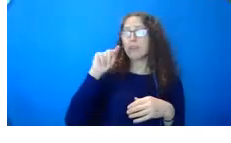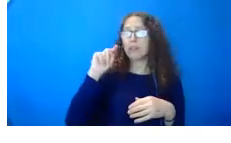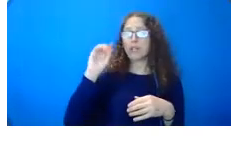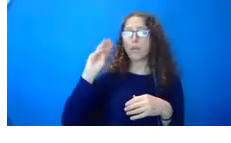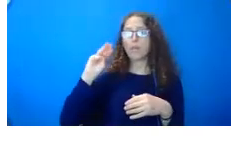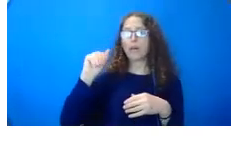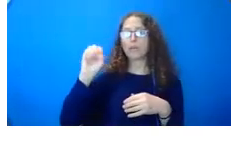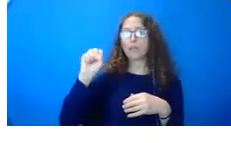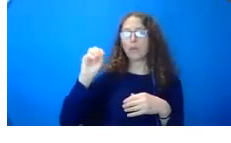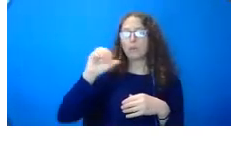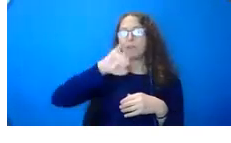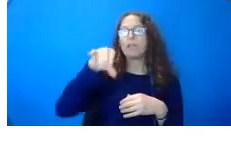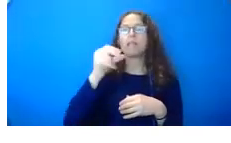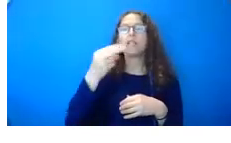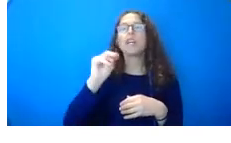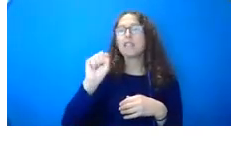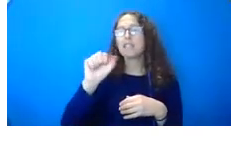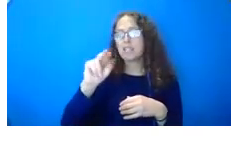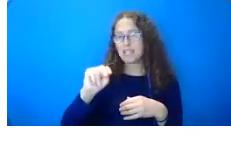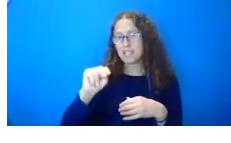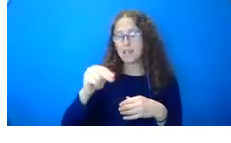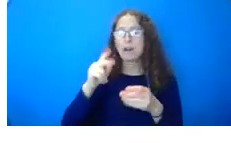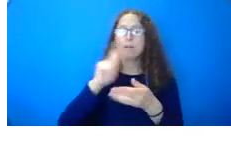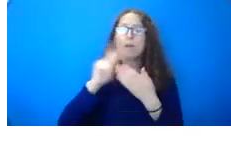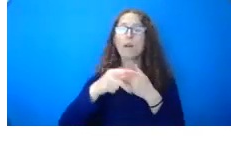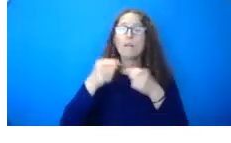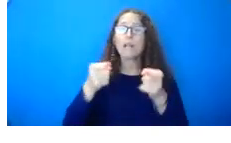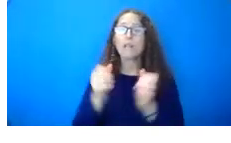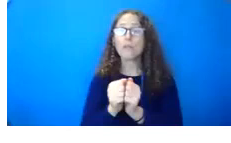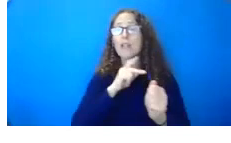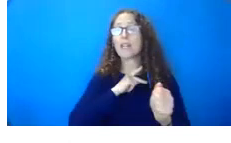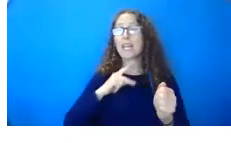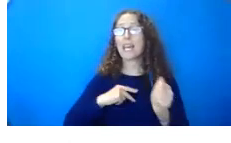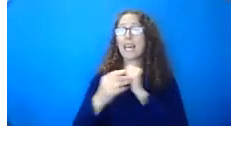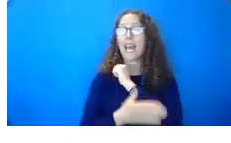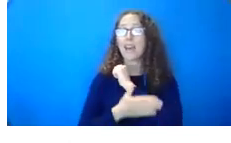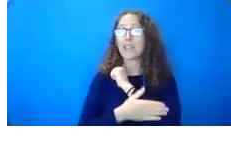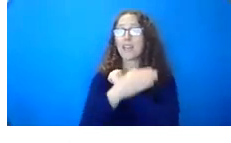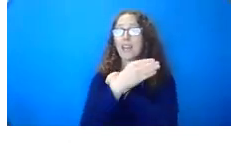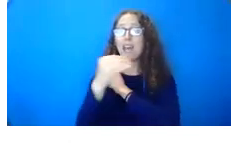ORGANIZATION YOU ARE WITH